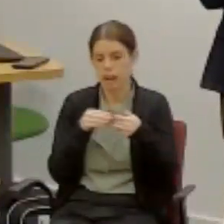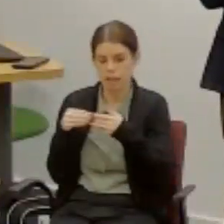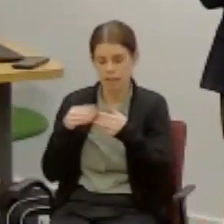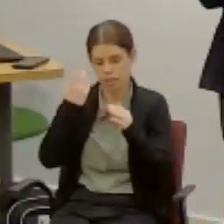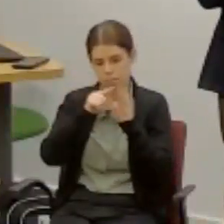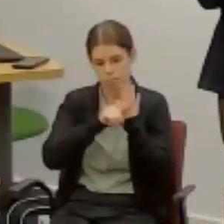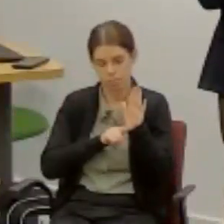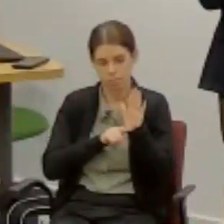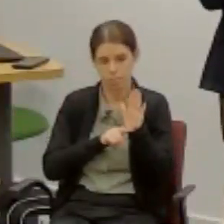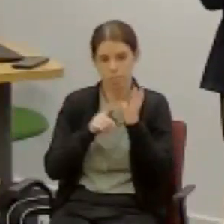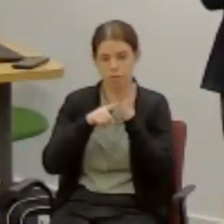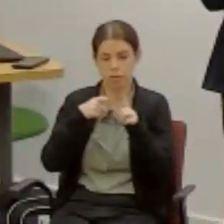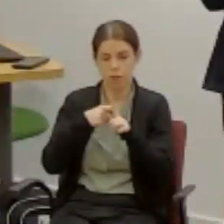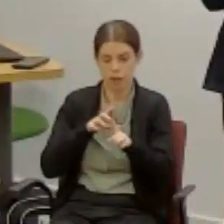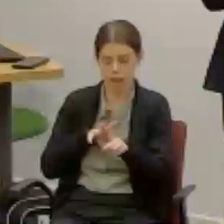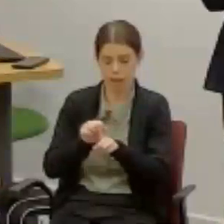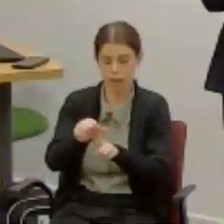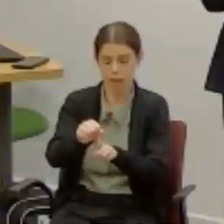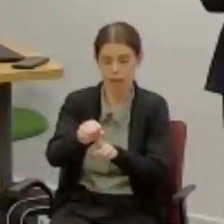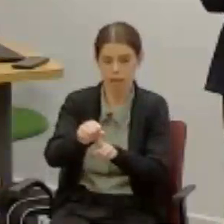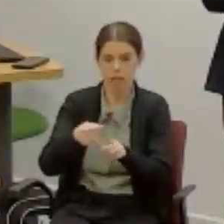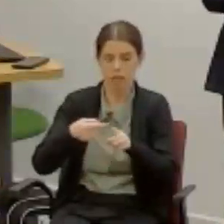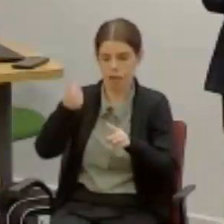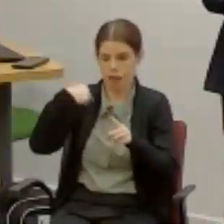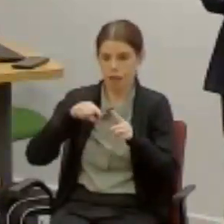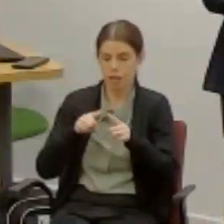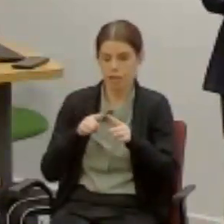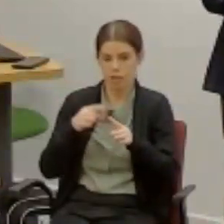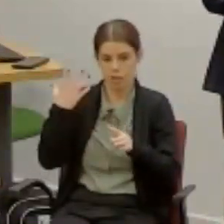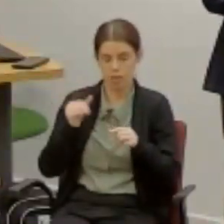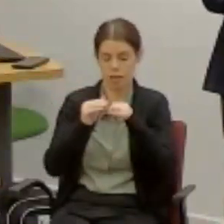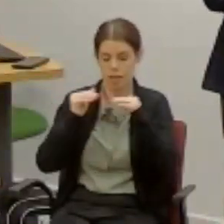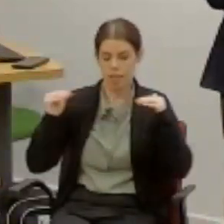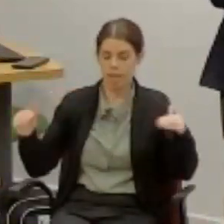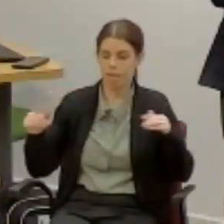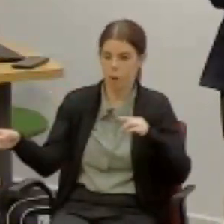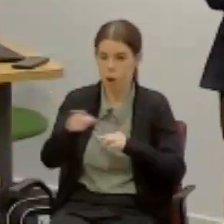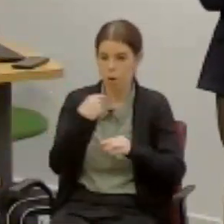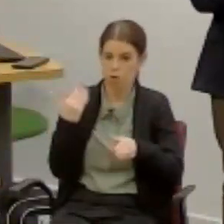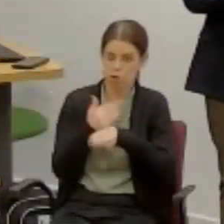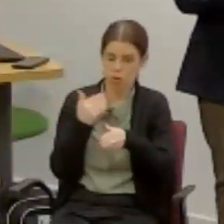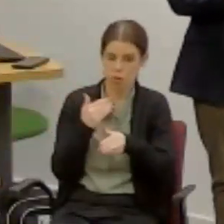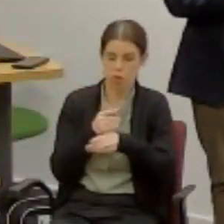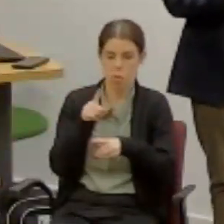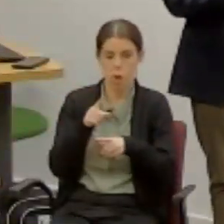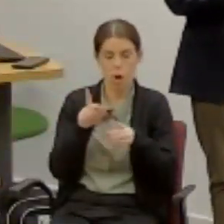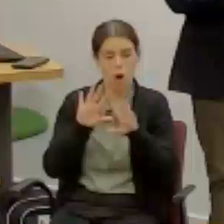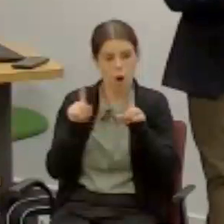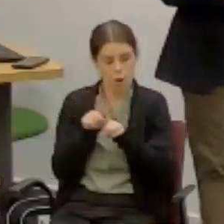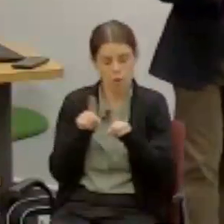and in some respects, we got single standard evolution work also stop a lot of researchers